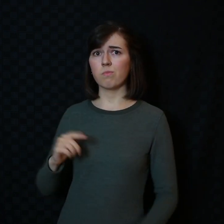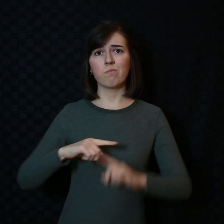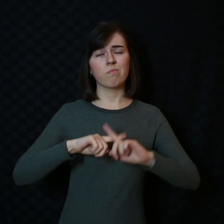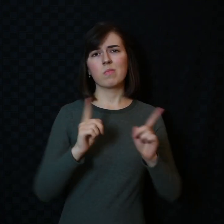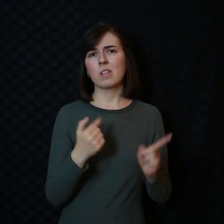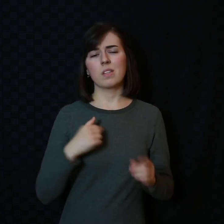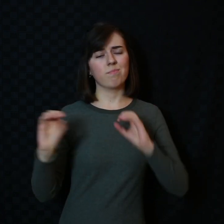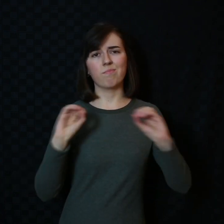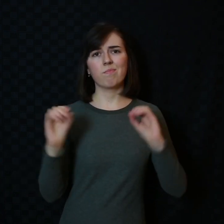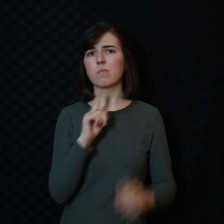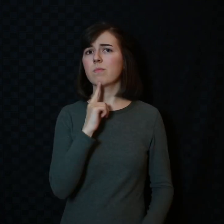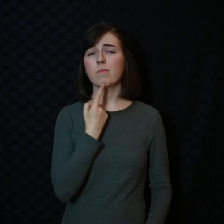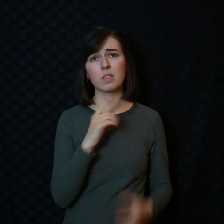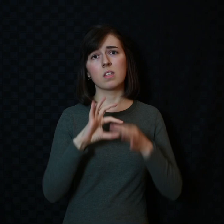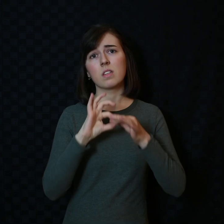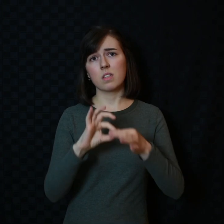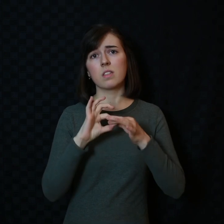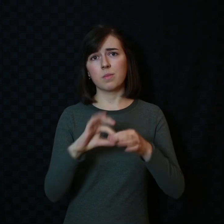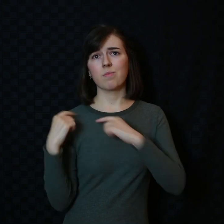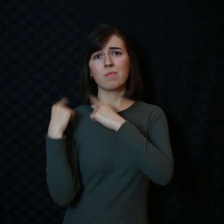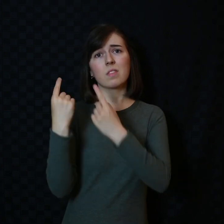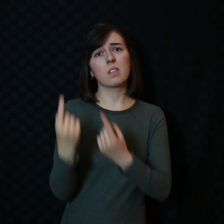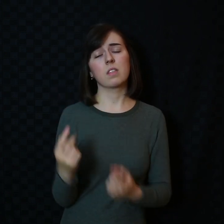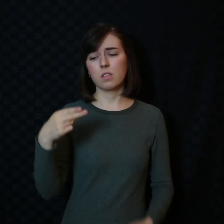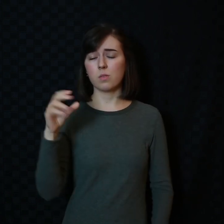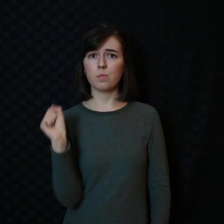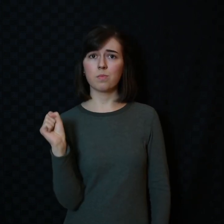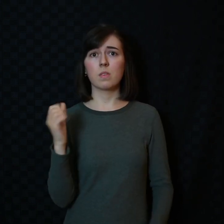I no serious relationship since high school